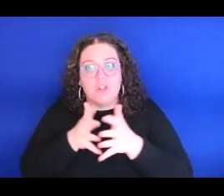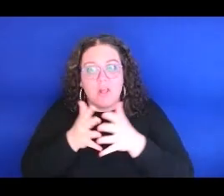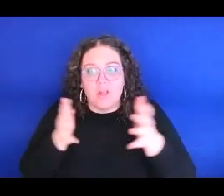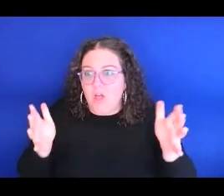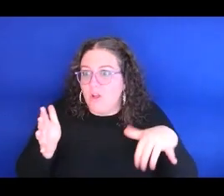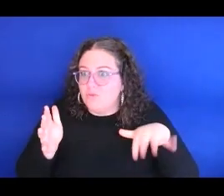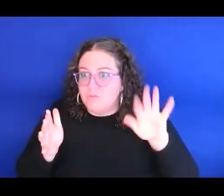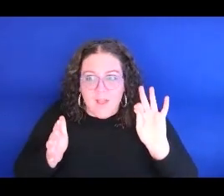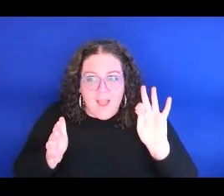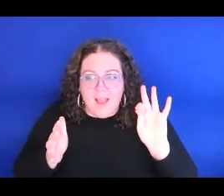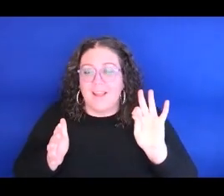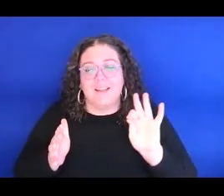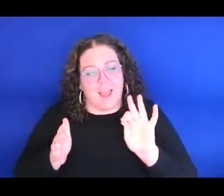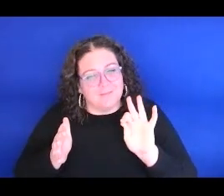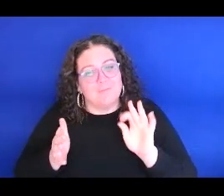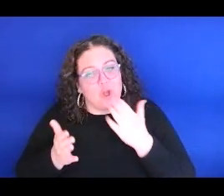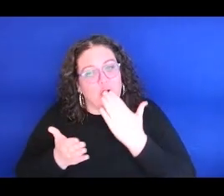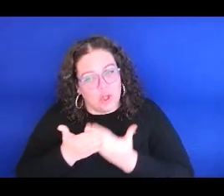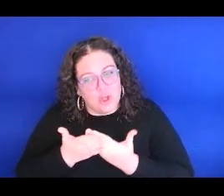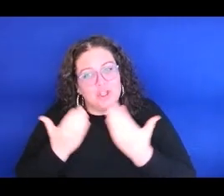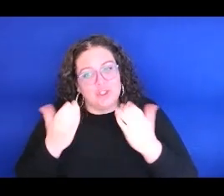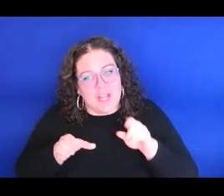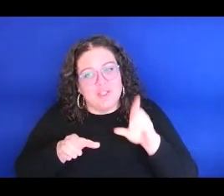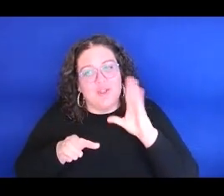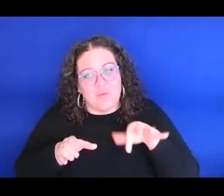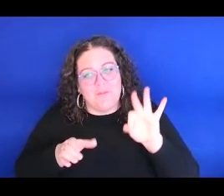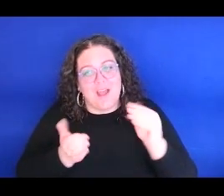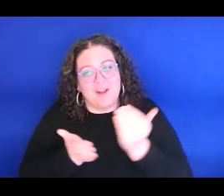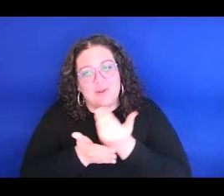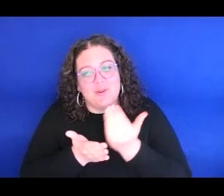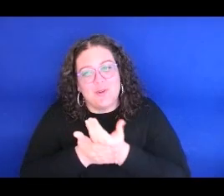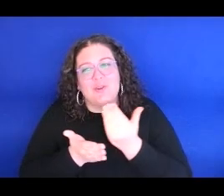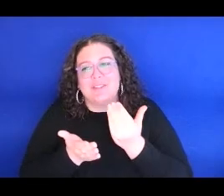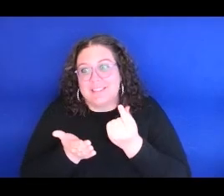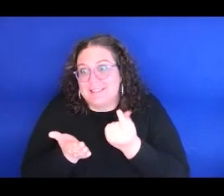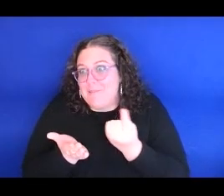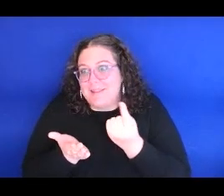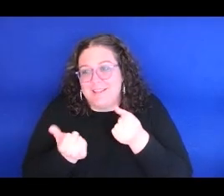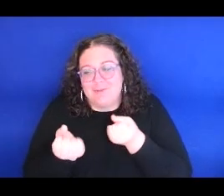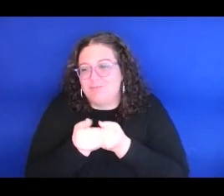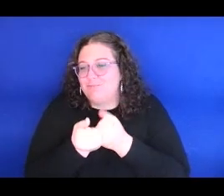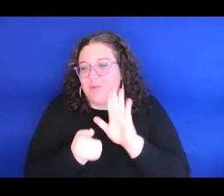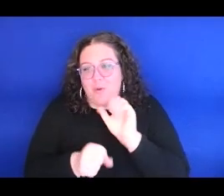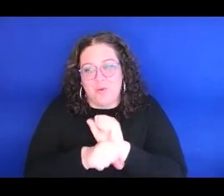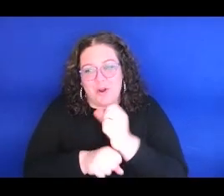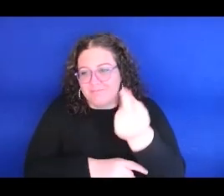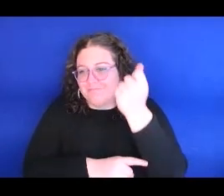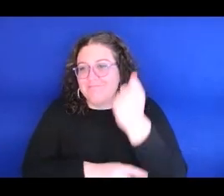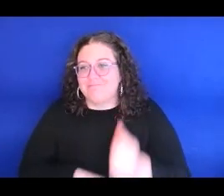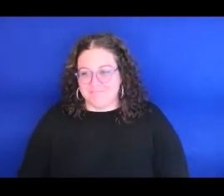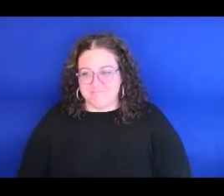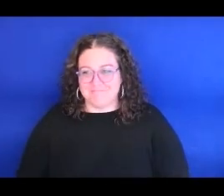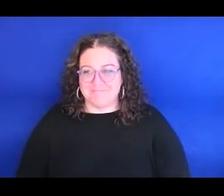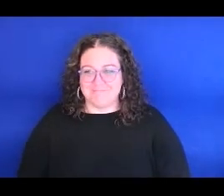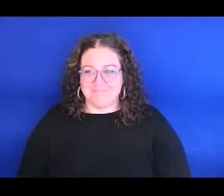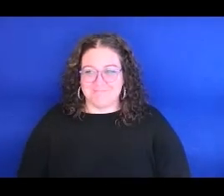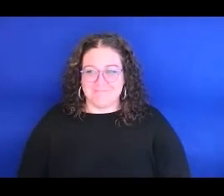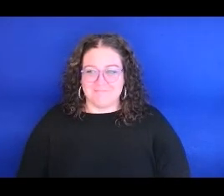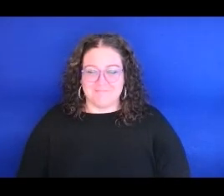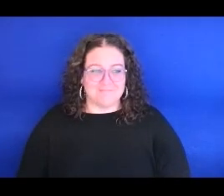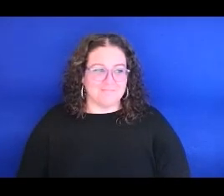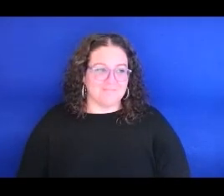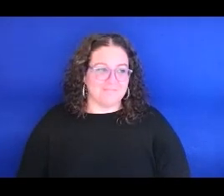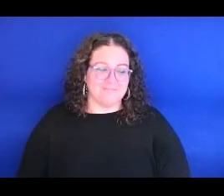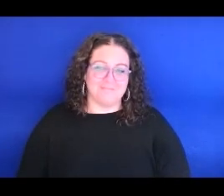you’ll find something new that can support your work right away.